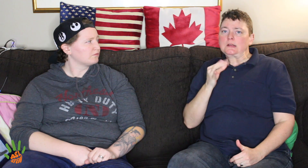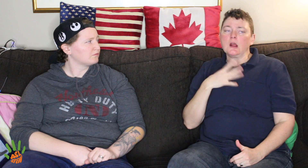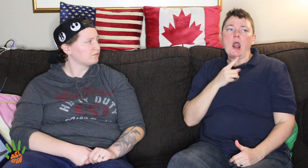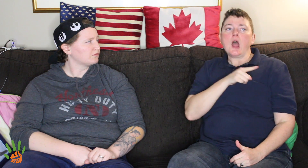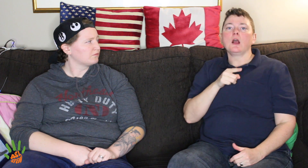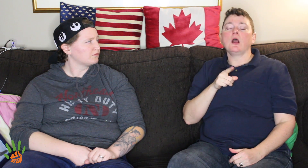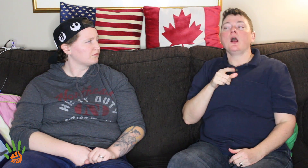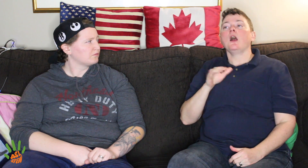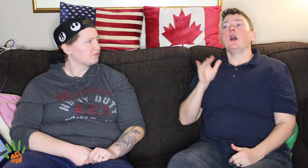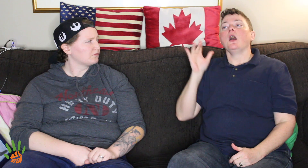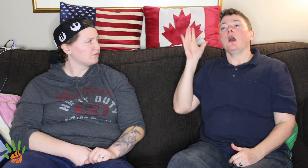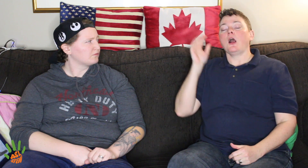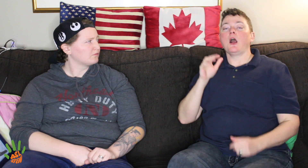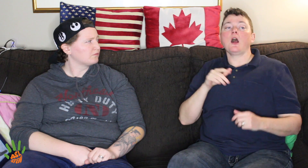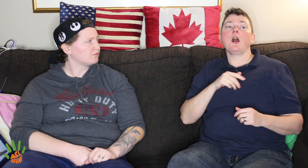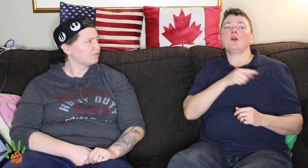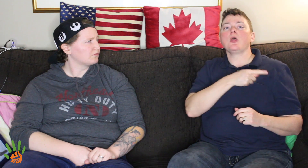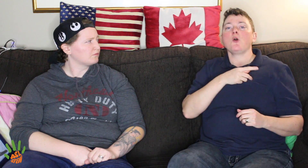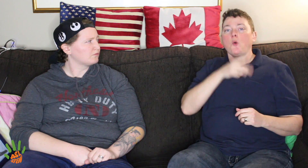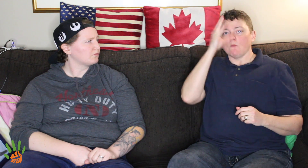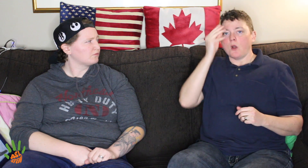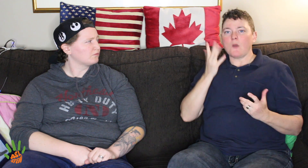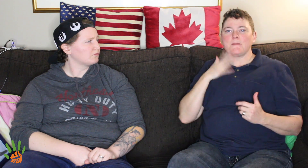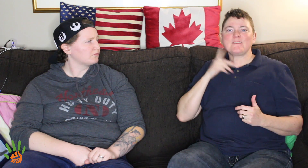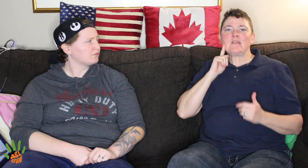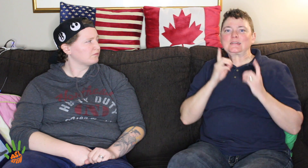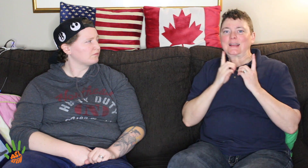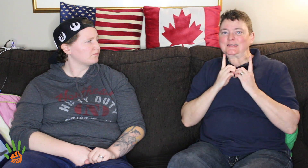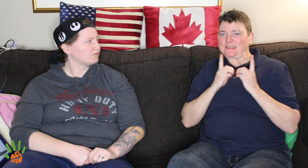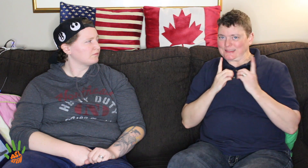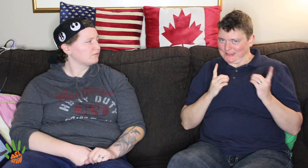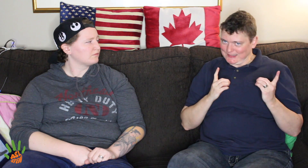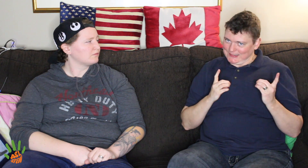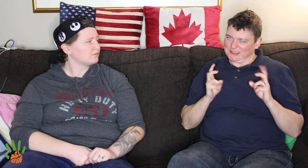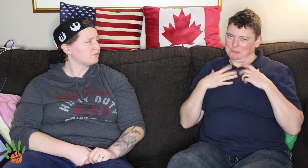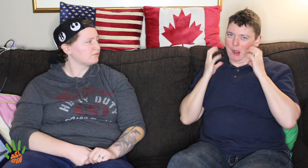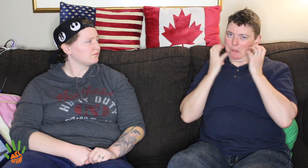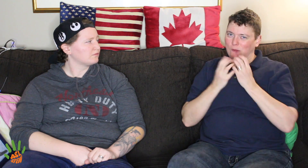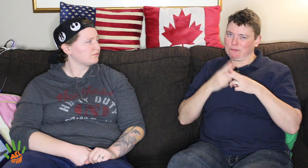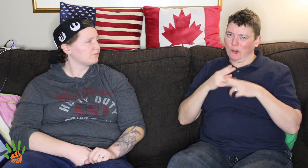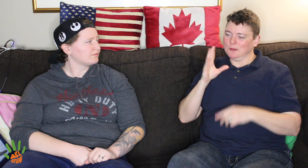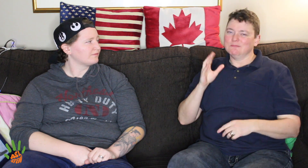and those boys were Deaf, so we dated.